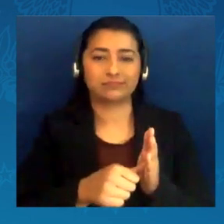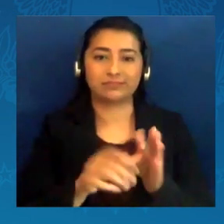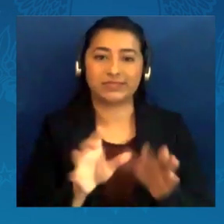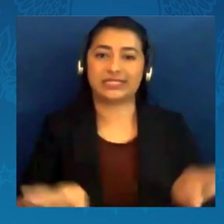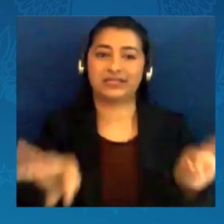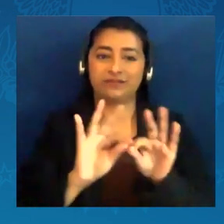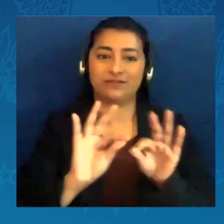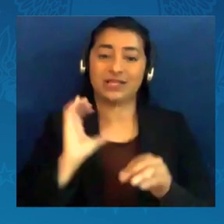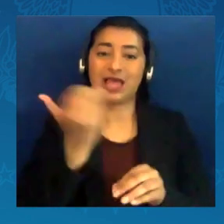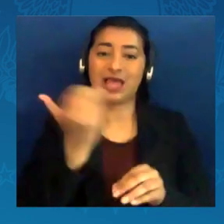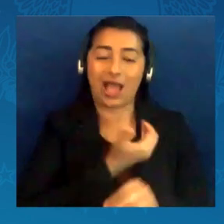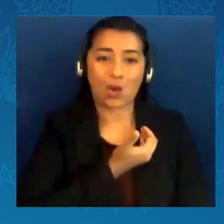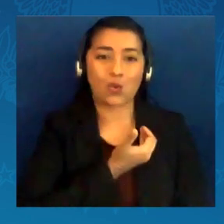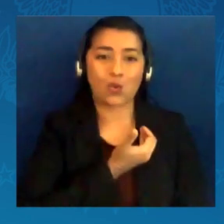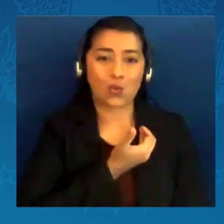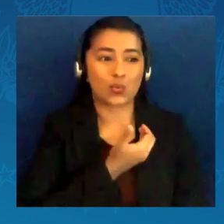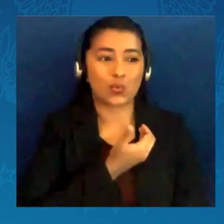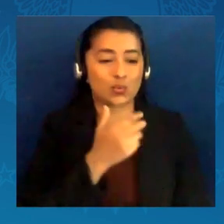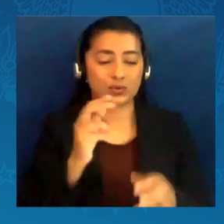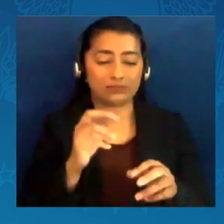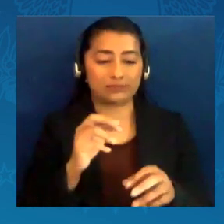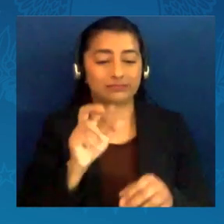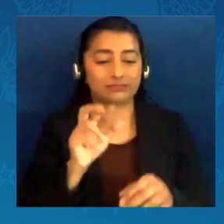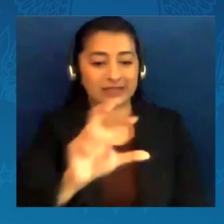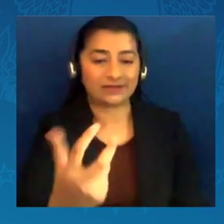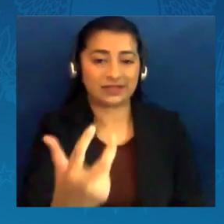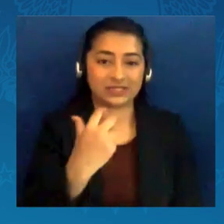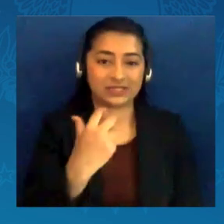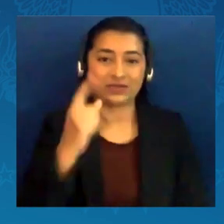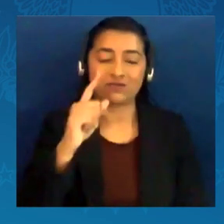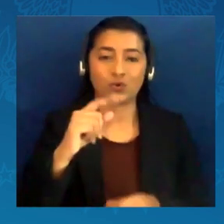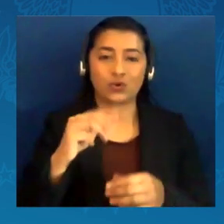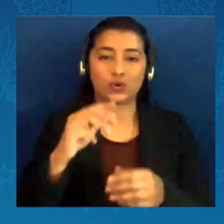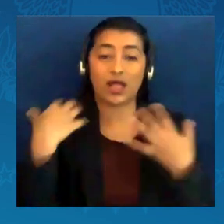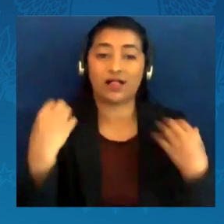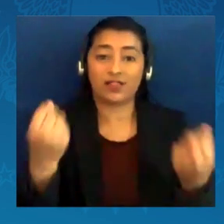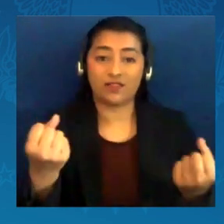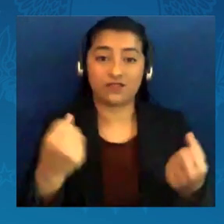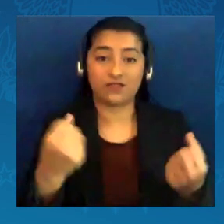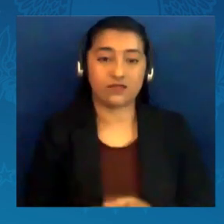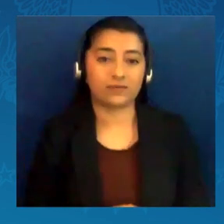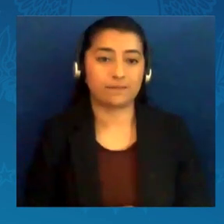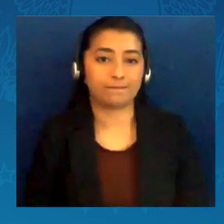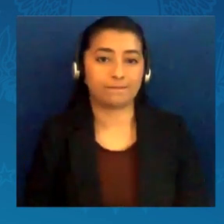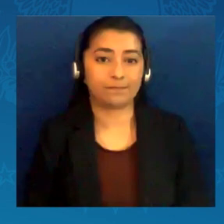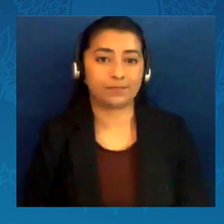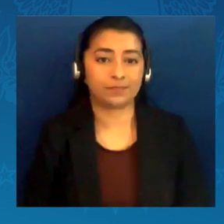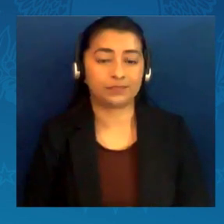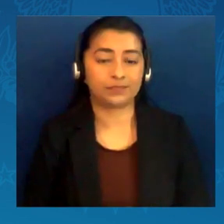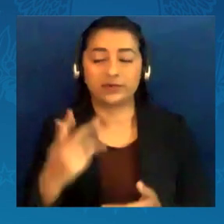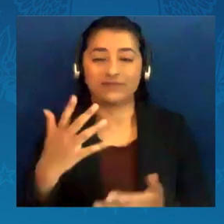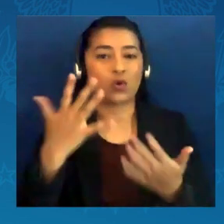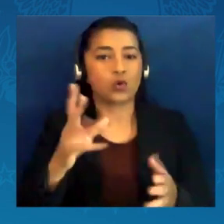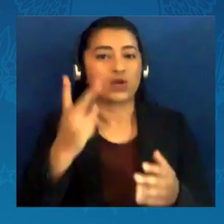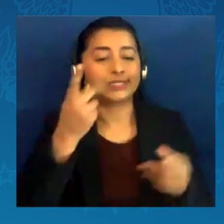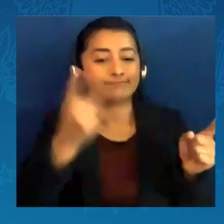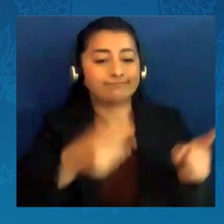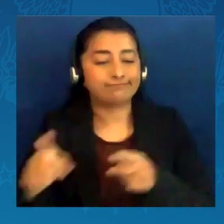in the issue of global health. We have seen cyberattacks, which tells us the role